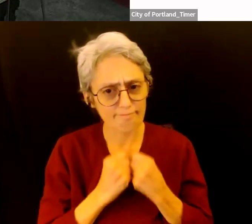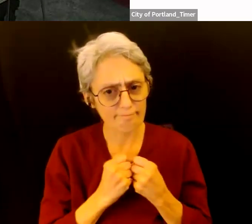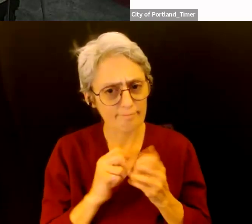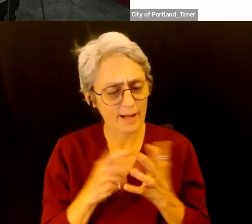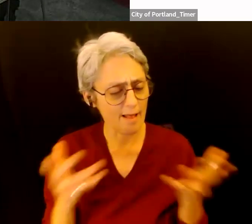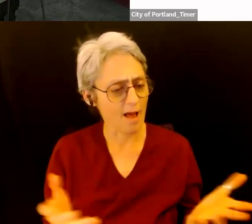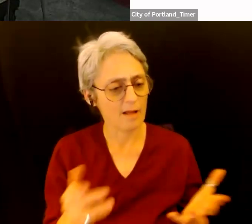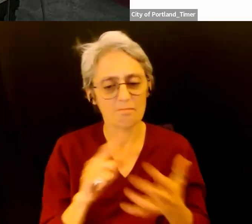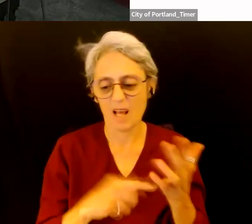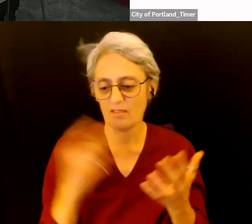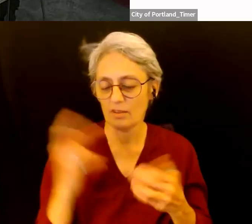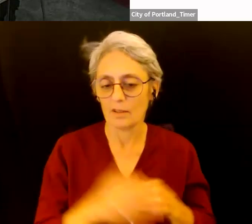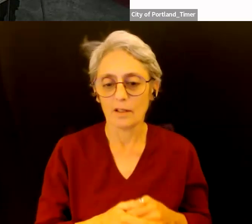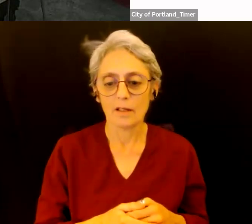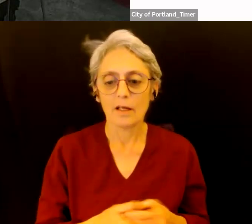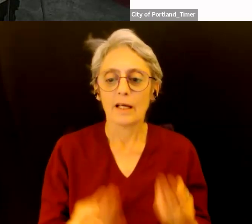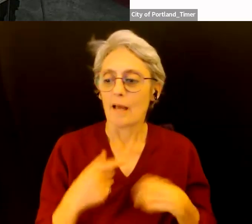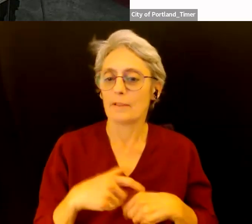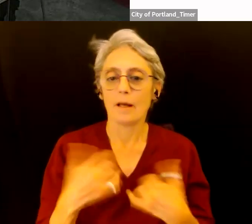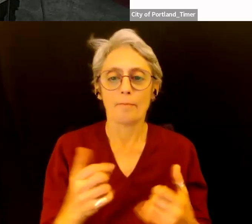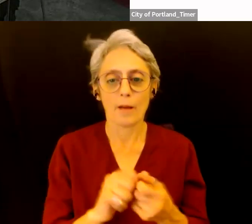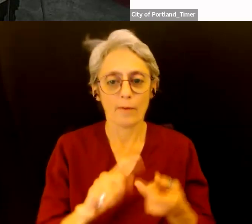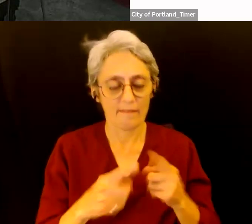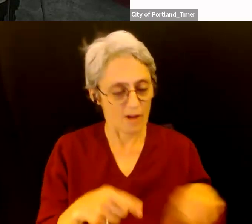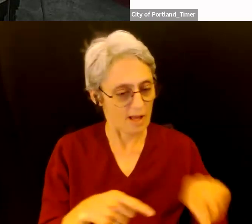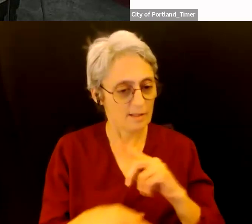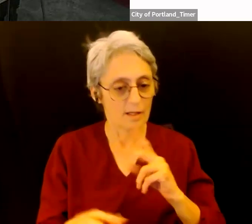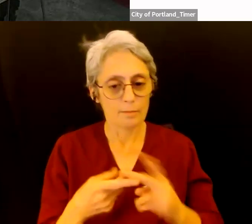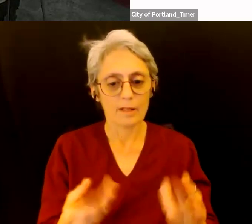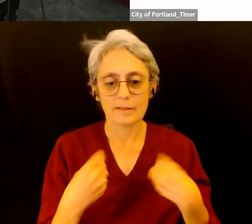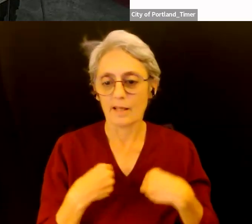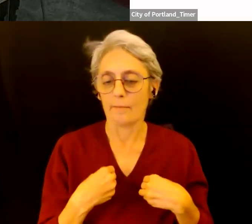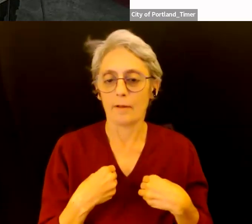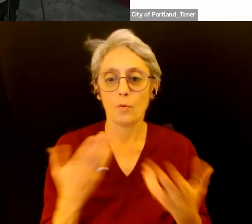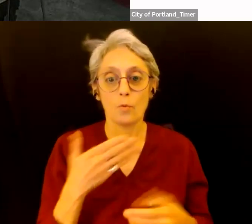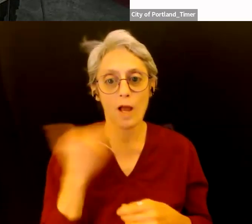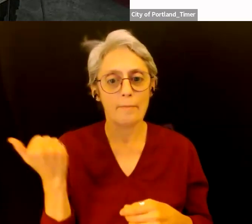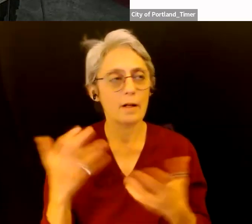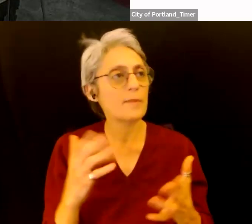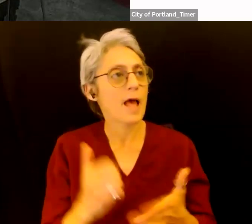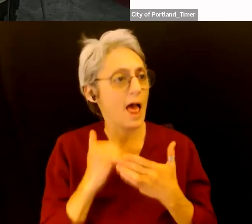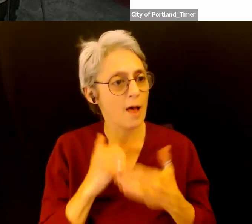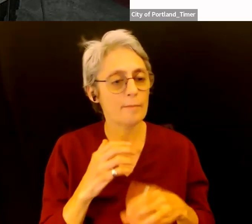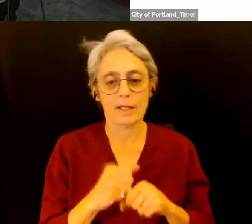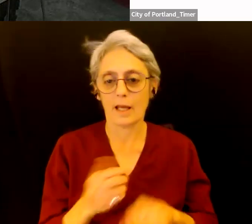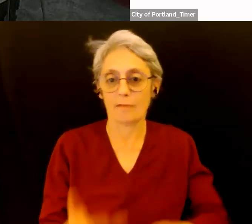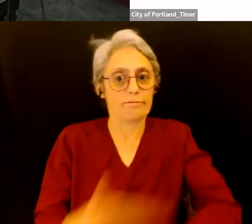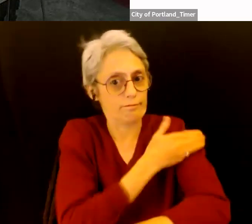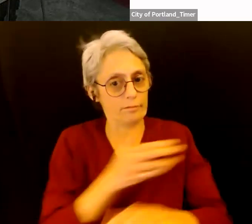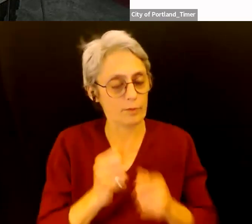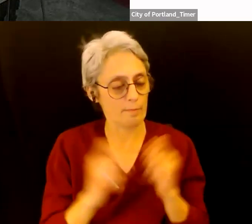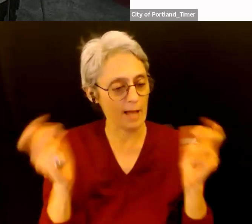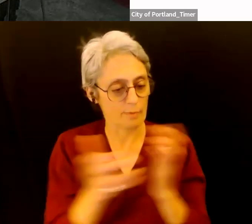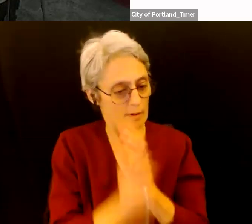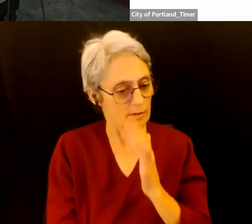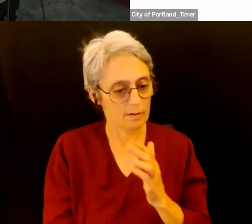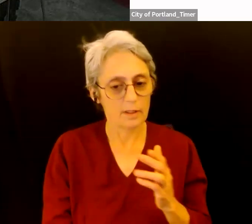It gave me time to play with my friends. It also gave me a way better, helped me get way better at basketball and it helped me grow my love for basketball.